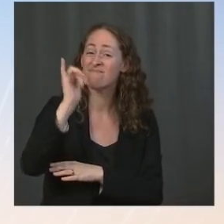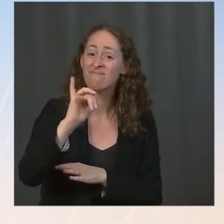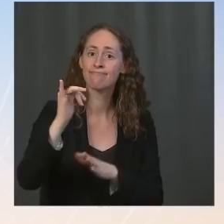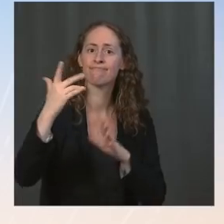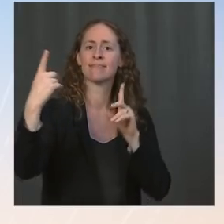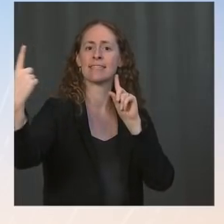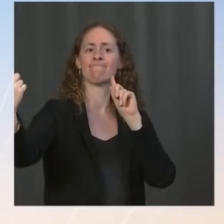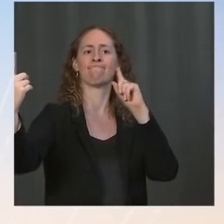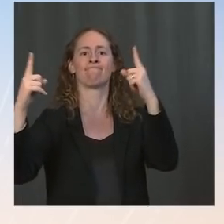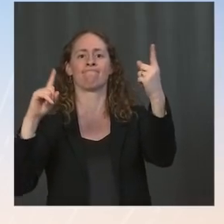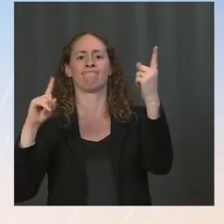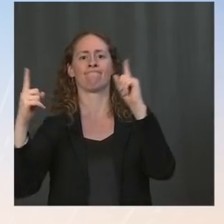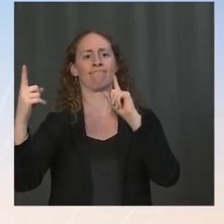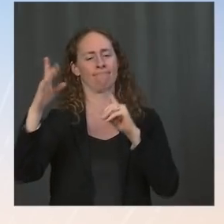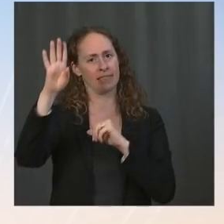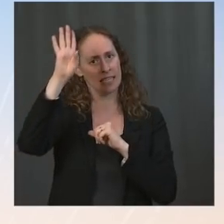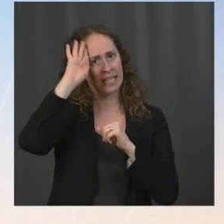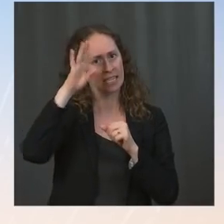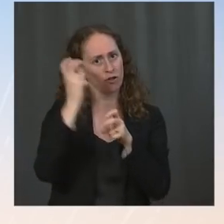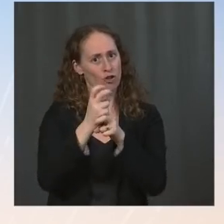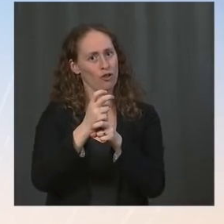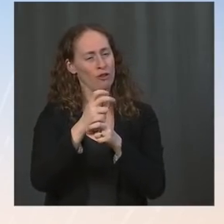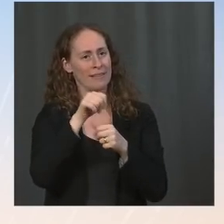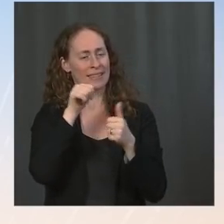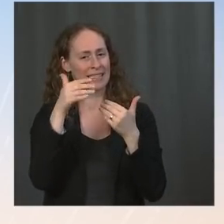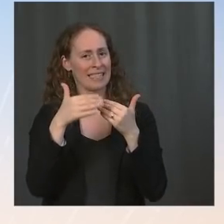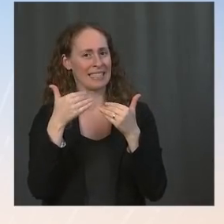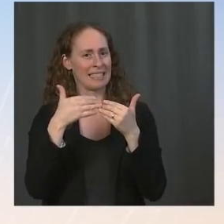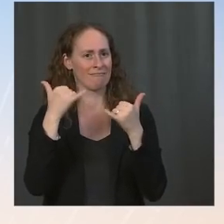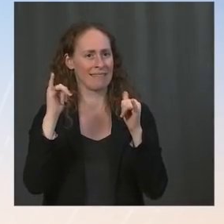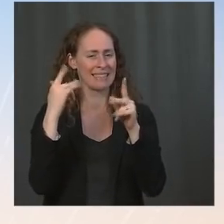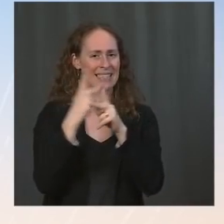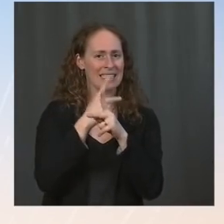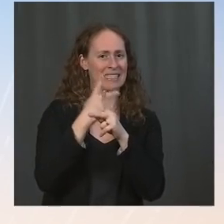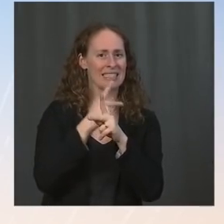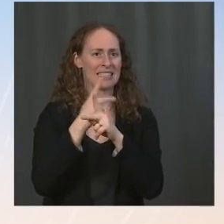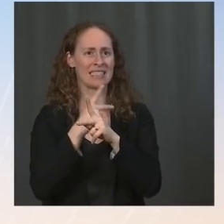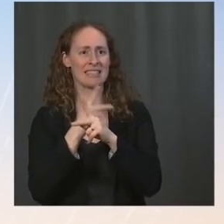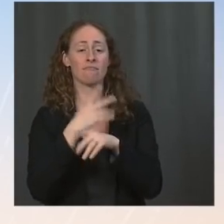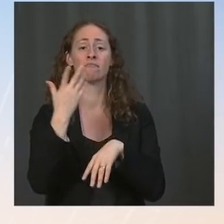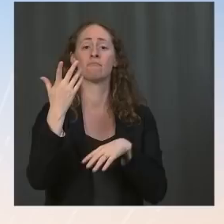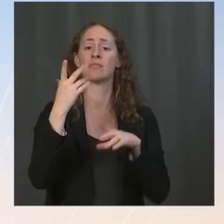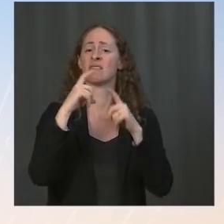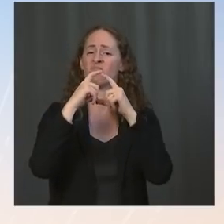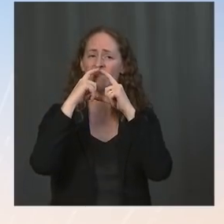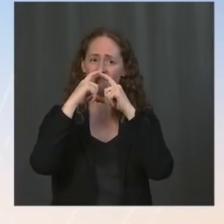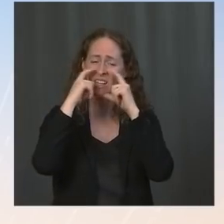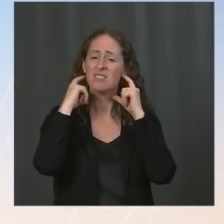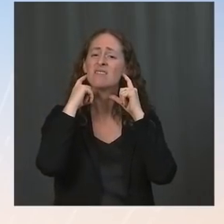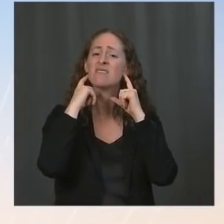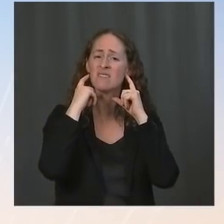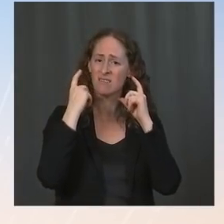but we're working -- that is being worked to implement; masking wherever possible; and, again, I would note that the President